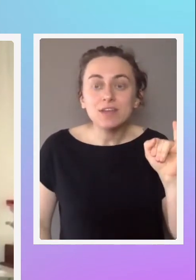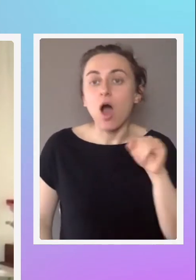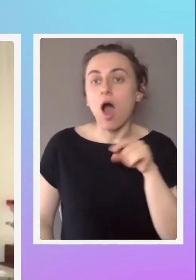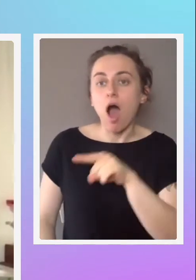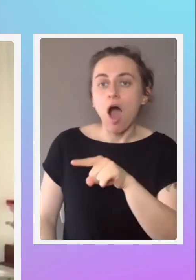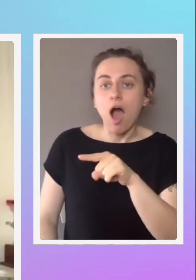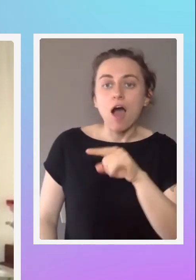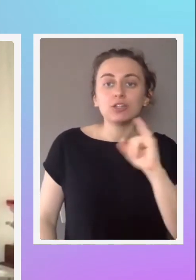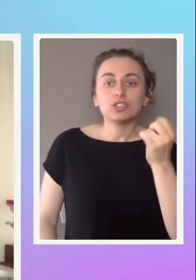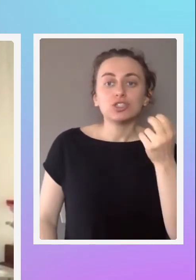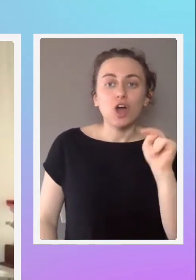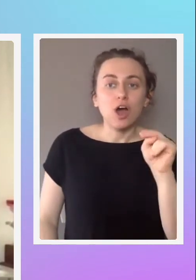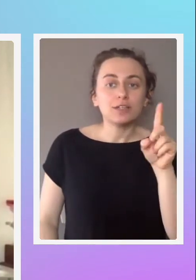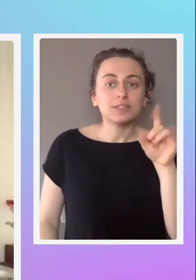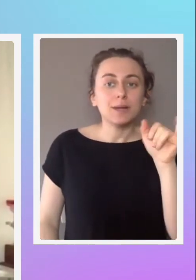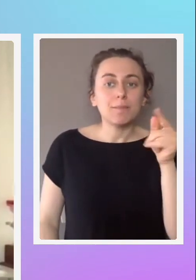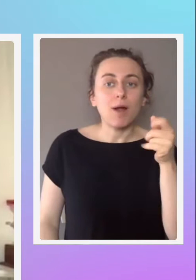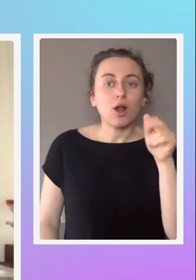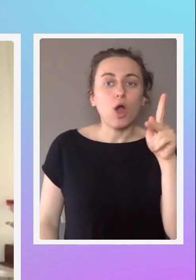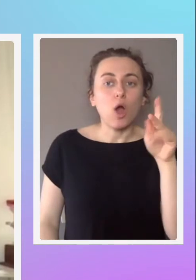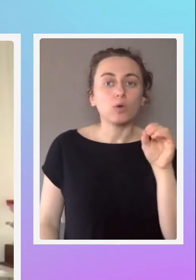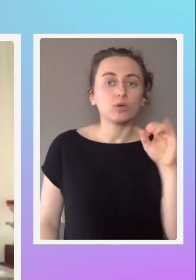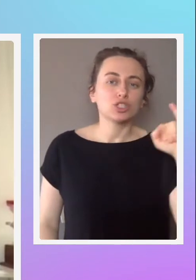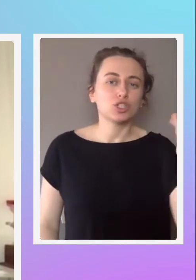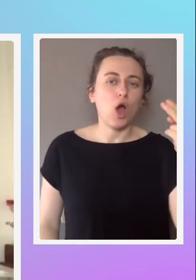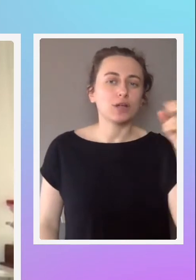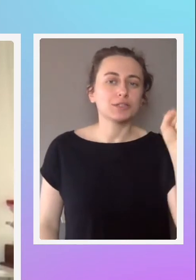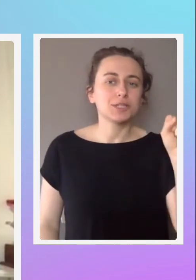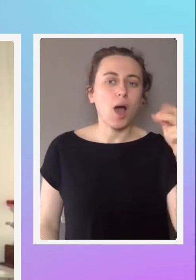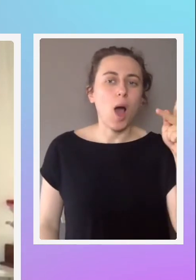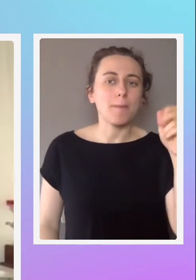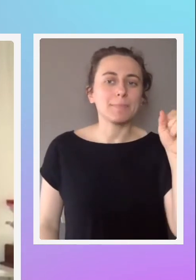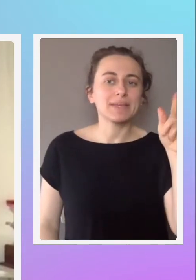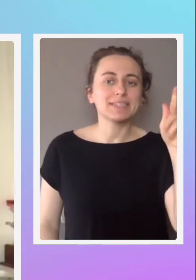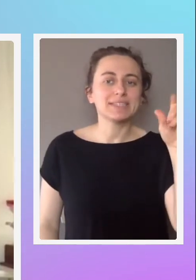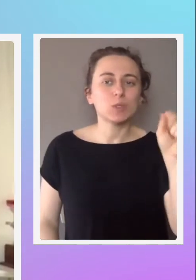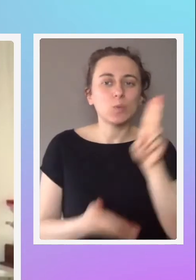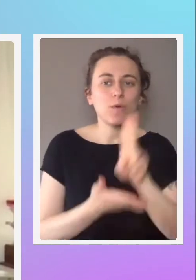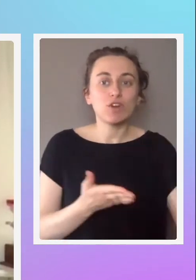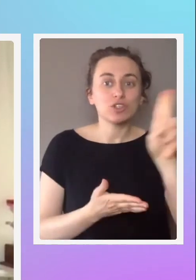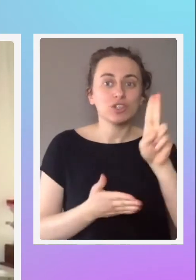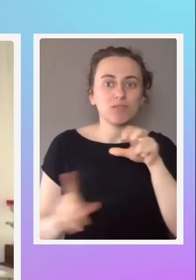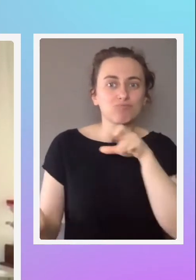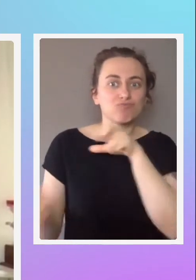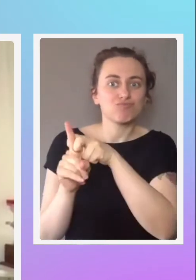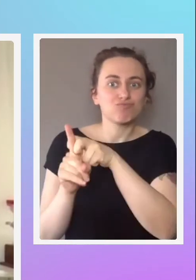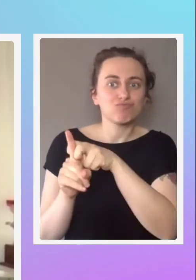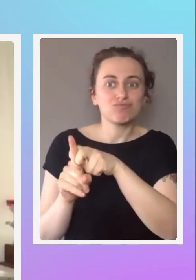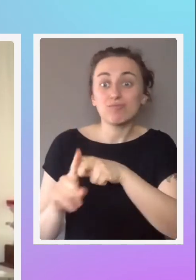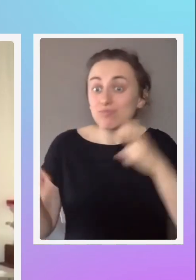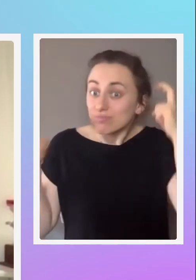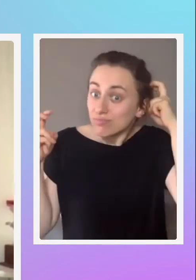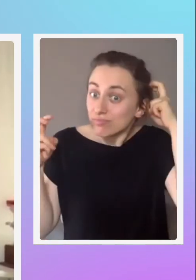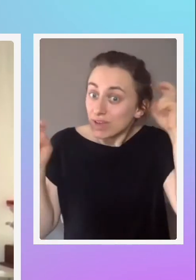at Johns Hopkins University and went up to be tested and they discovered that indeed her cochlea